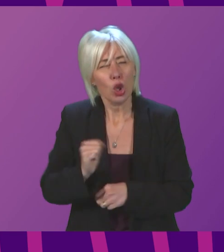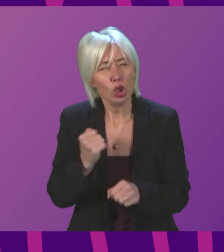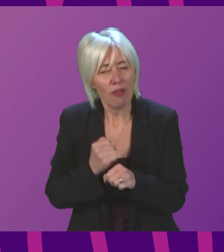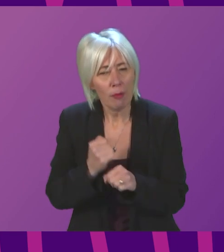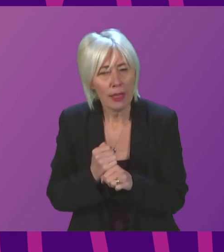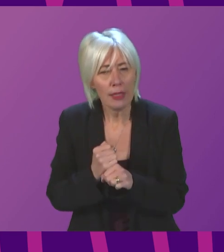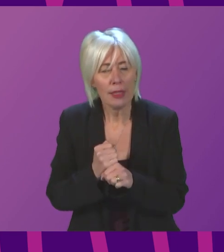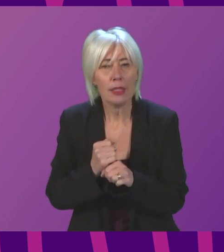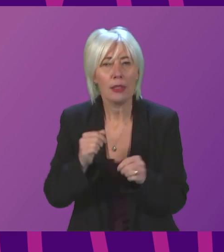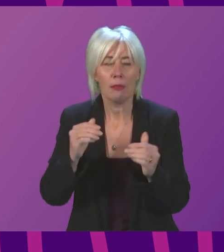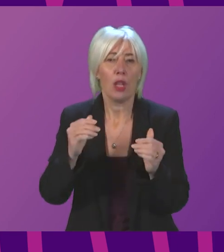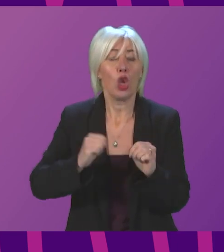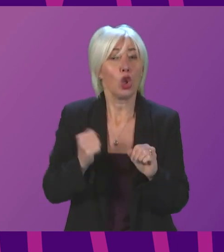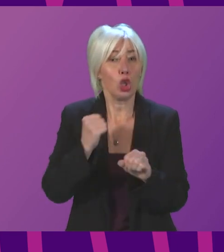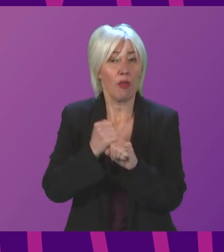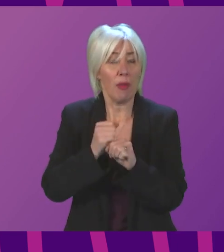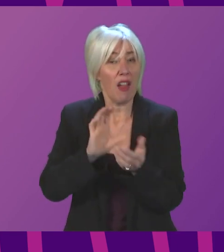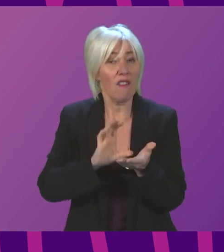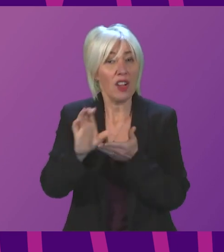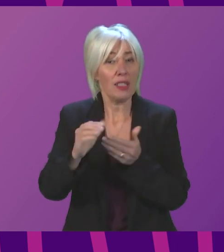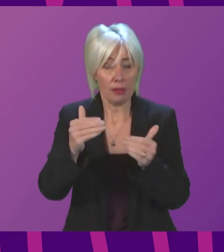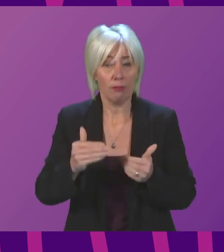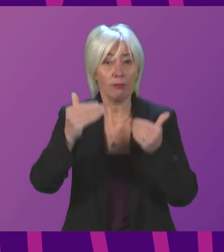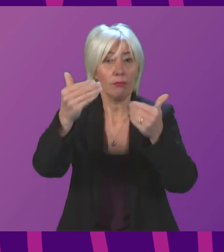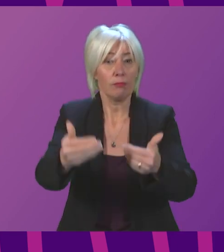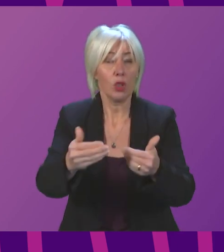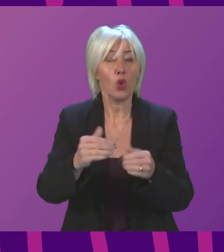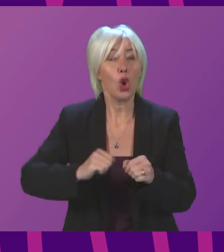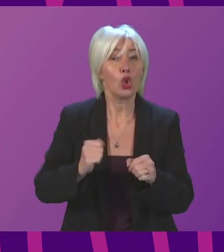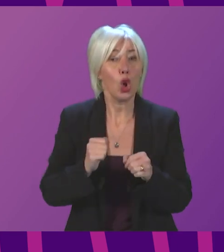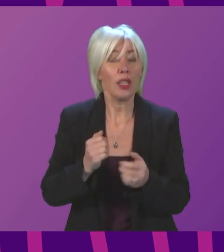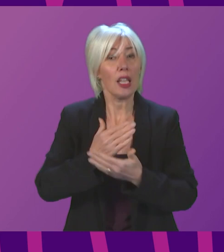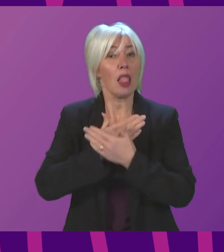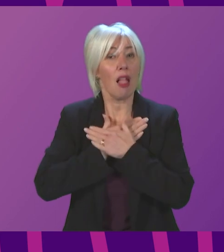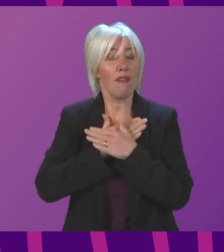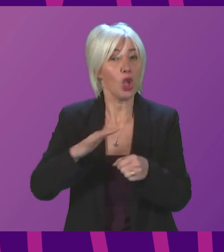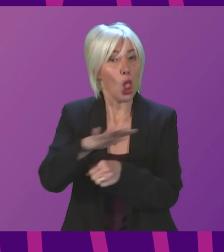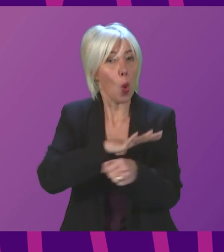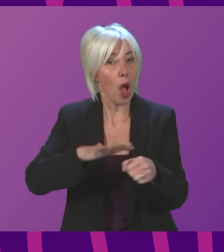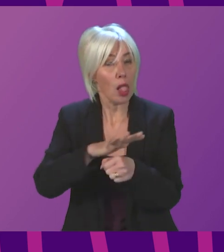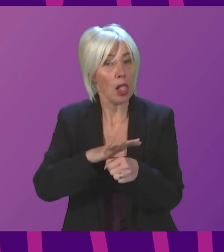When will the next phase of Scottish Government funding for the Scotland Loves Local fund occur?